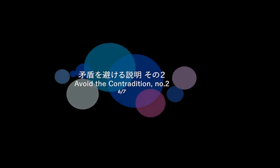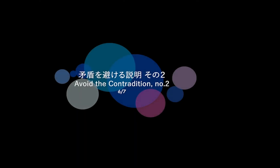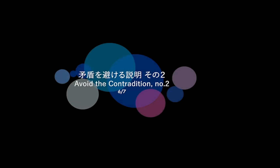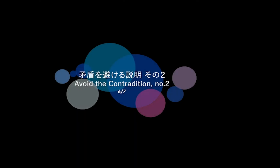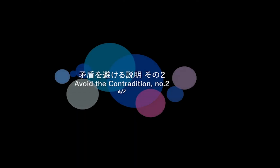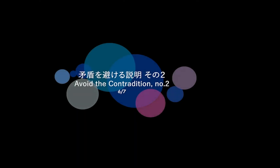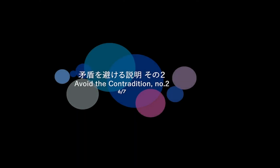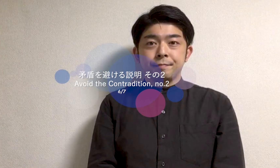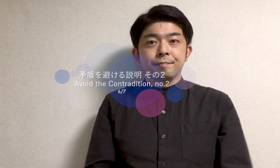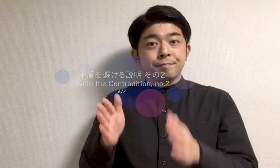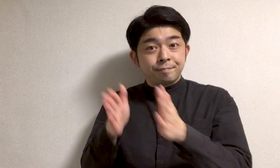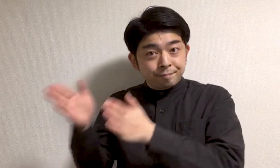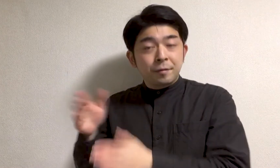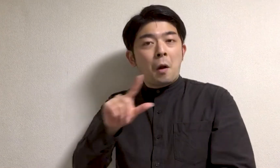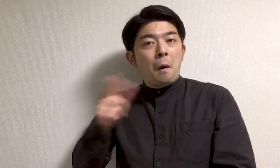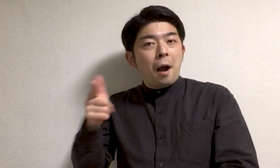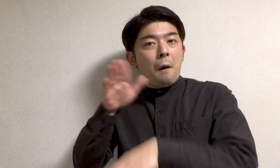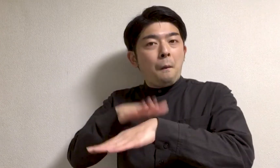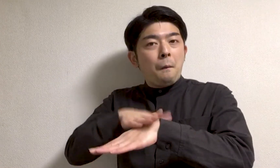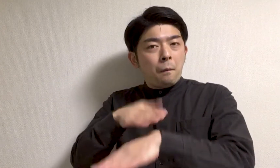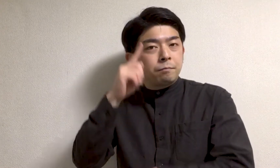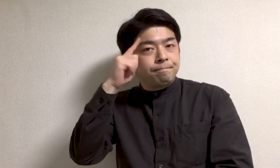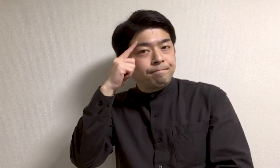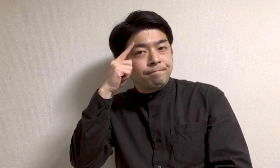Well, let me think another way of expression.